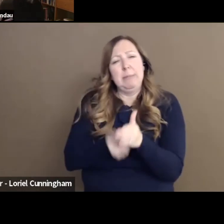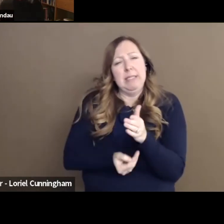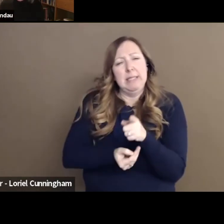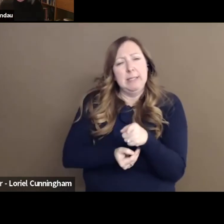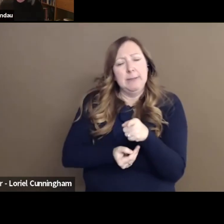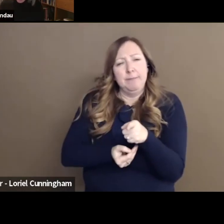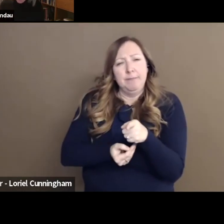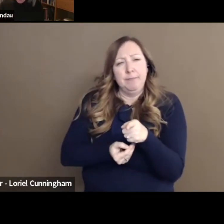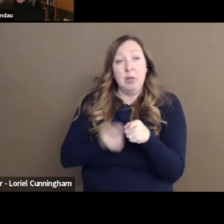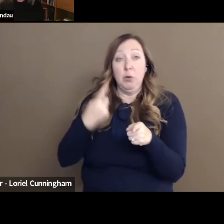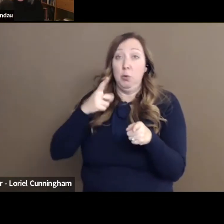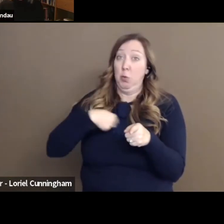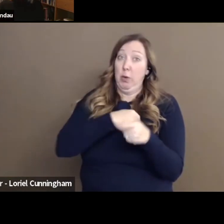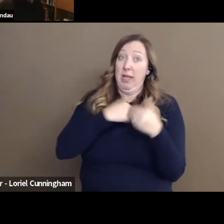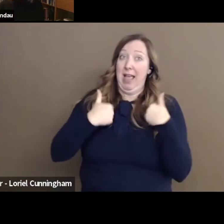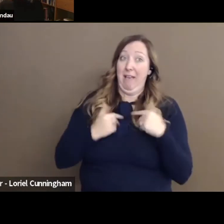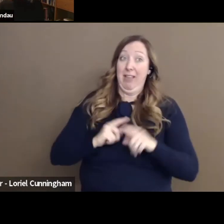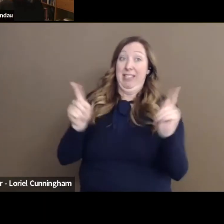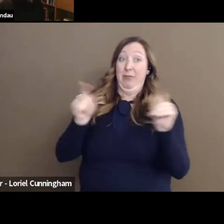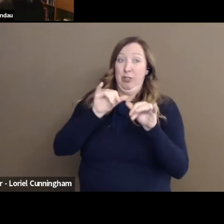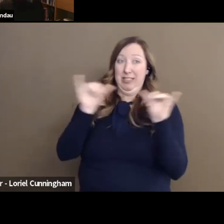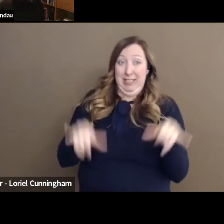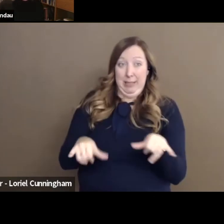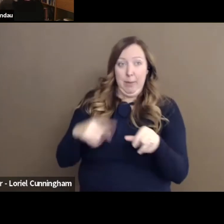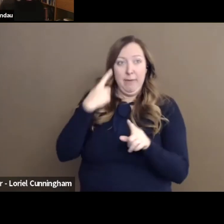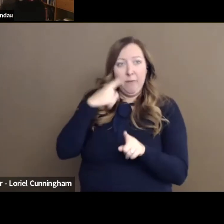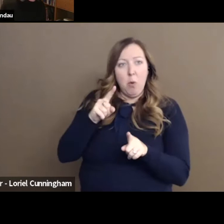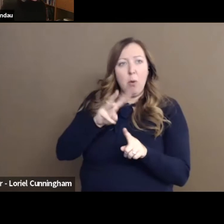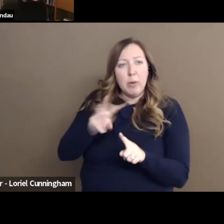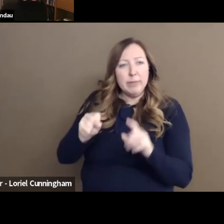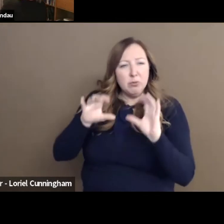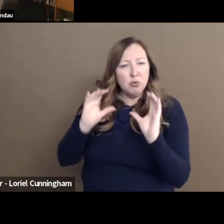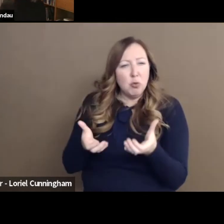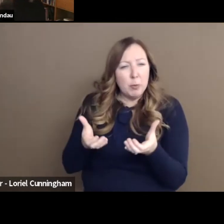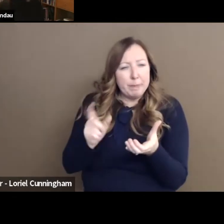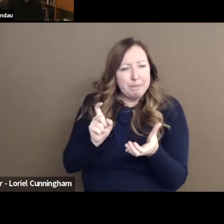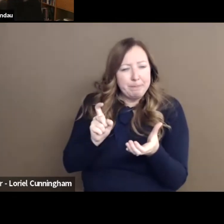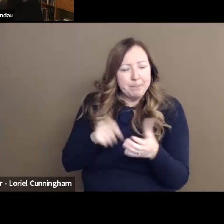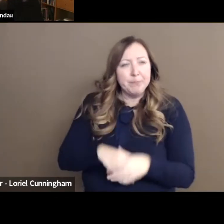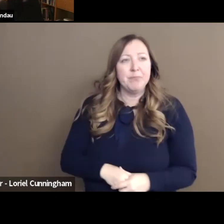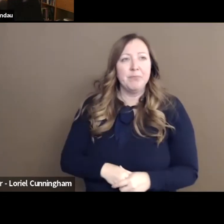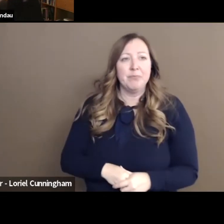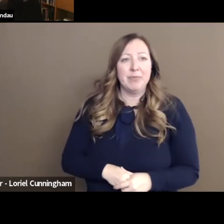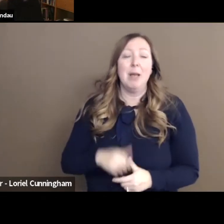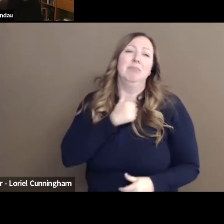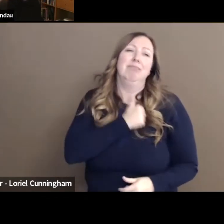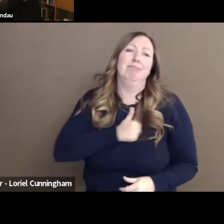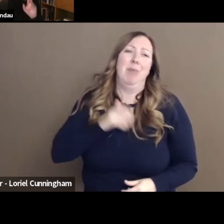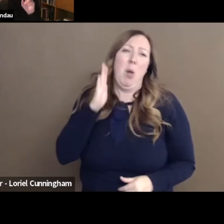system um i'm afraid that i'm actually going to